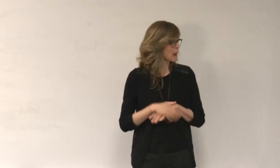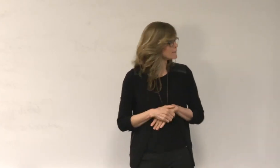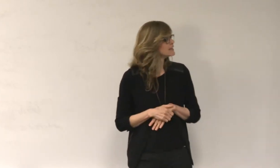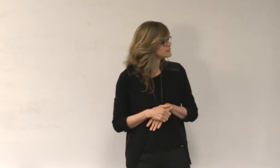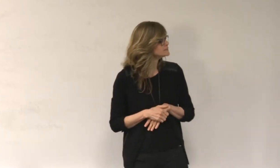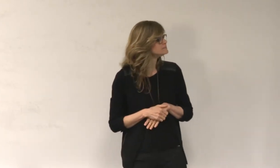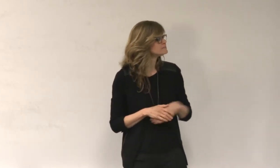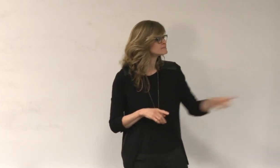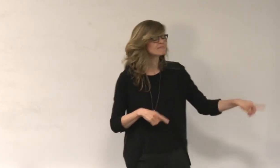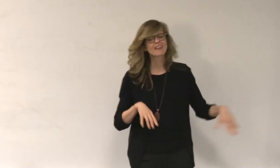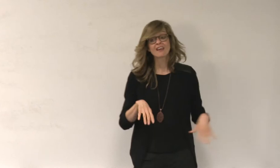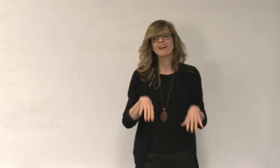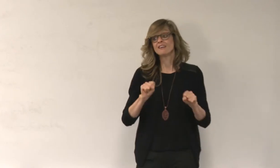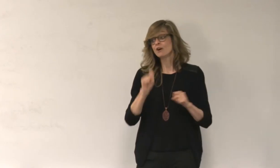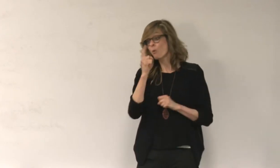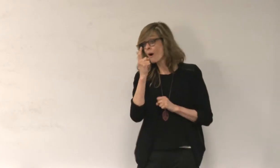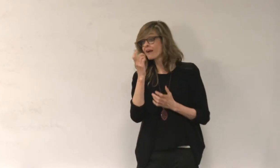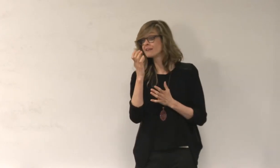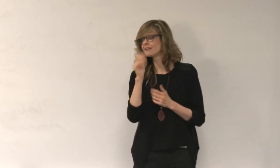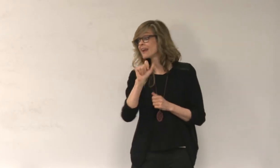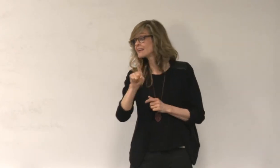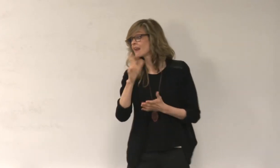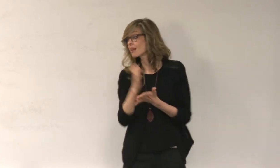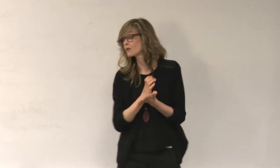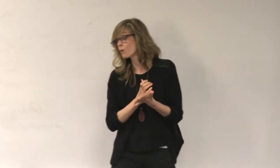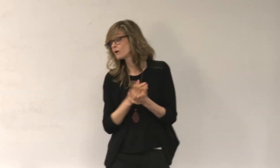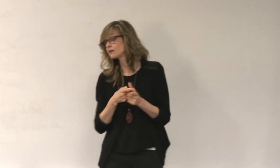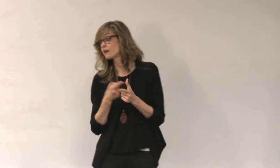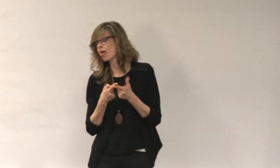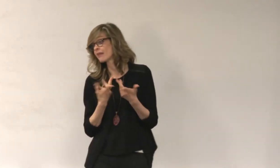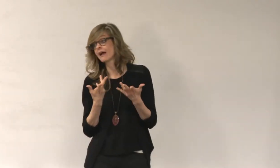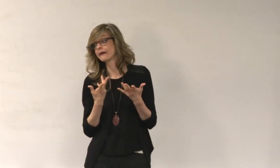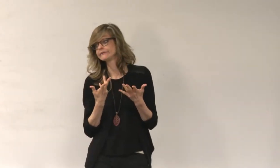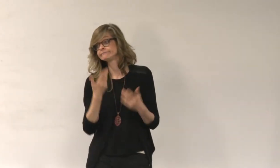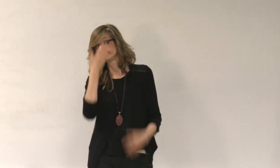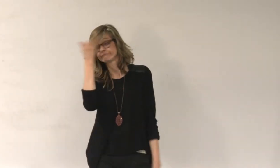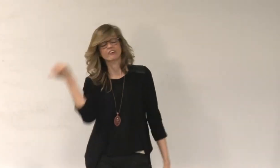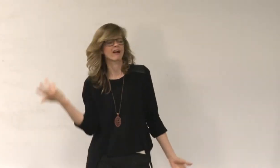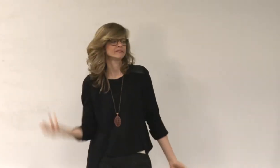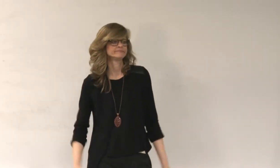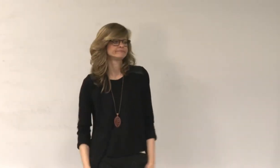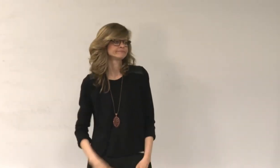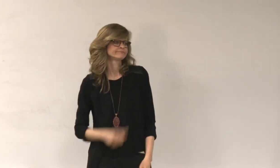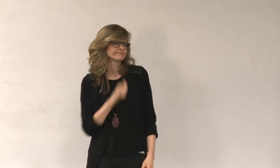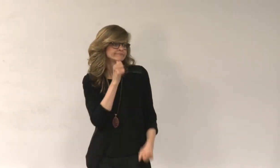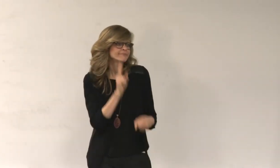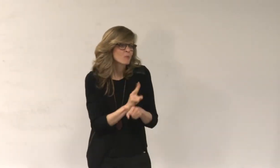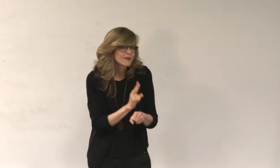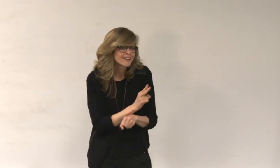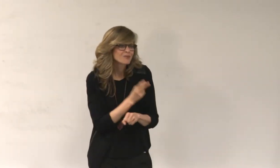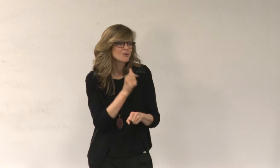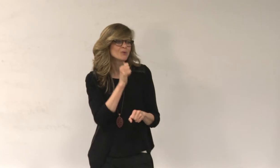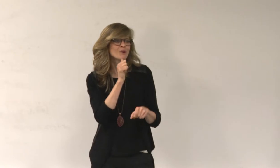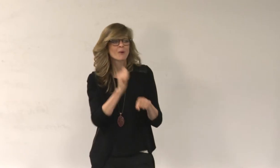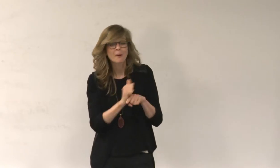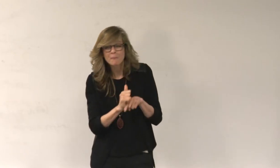I'M GLAD THAT THEY WERE WILLING TO LET ME TAKE THIS CLASS. SO, I TOOK ONE ASL COURSE AND THEN FORGOT IT